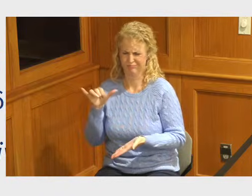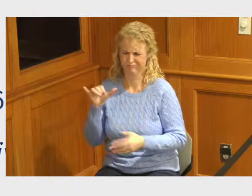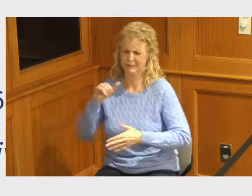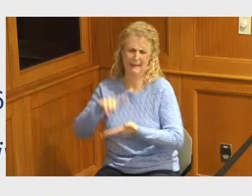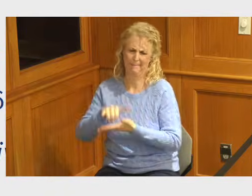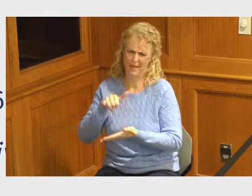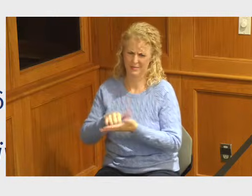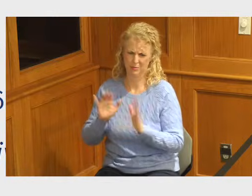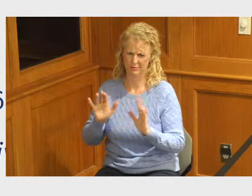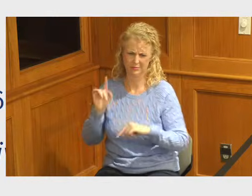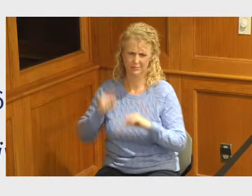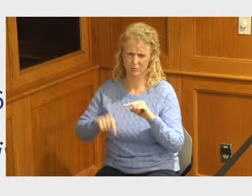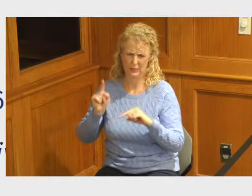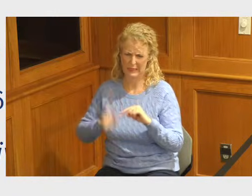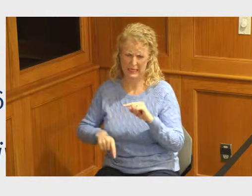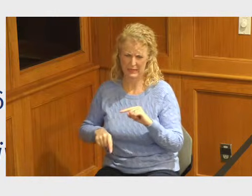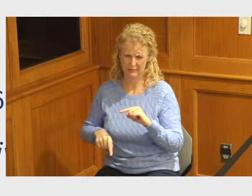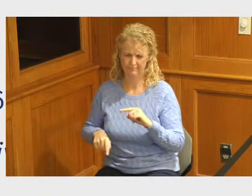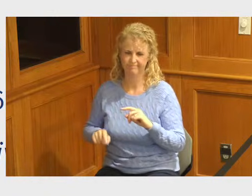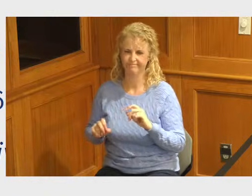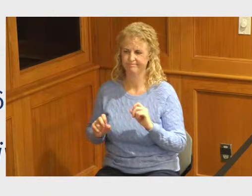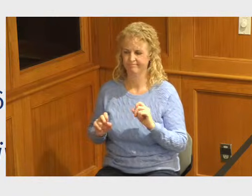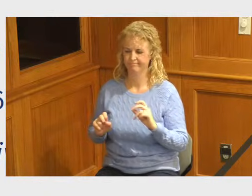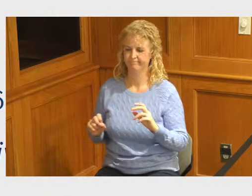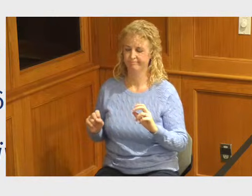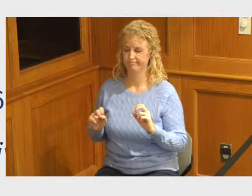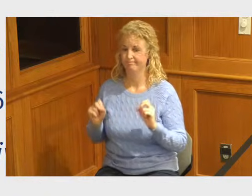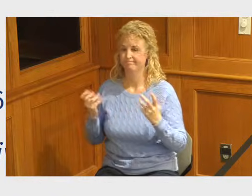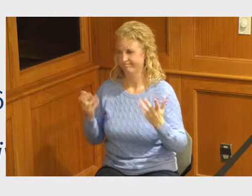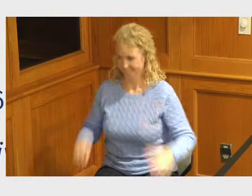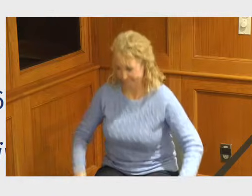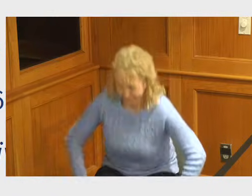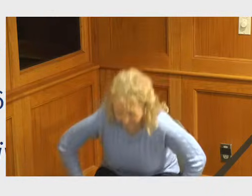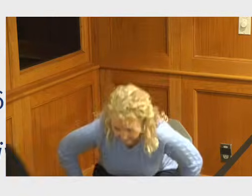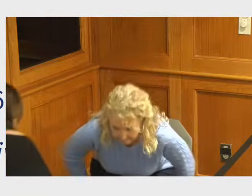I think there has to be land donated for this to work. So, there was just structural reasons that